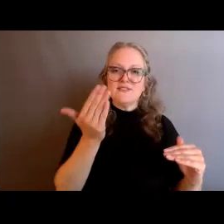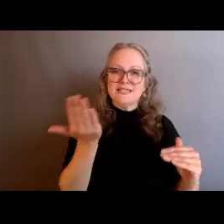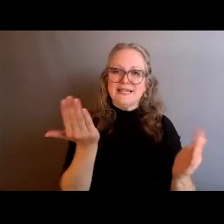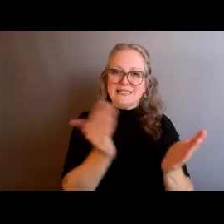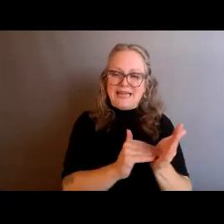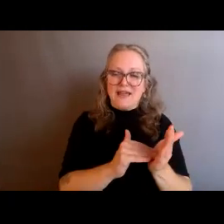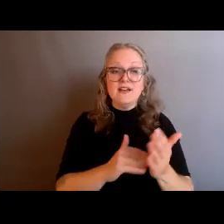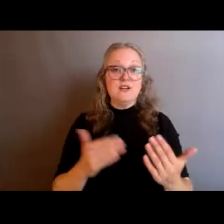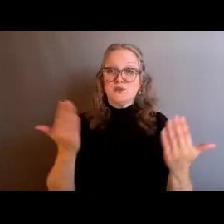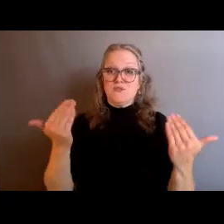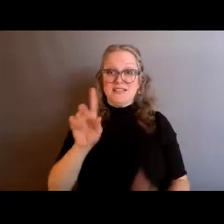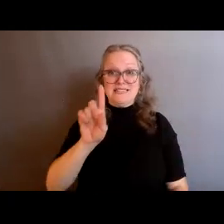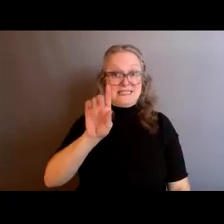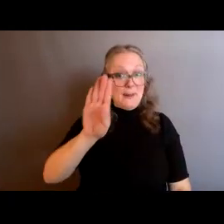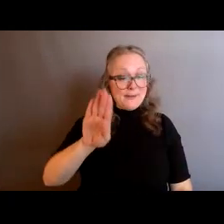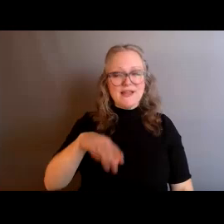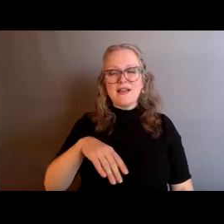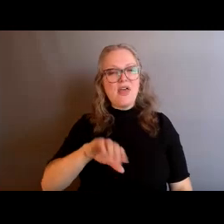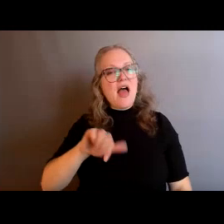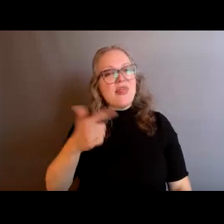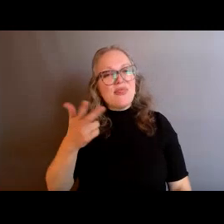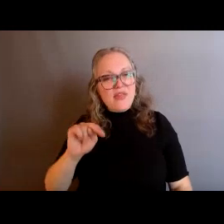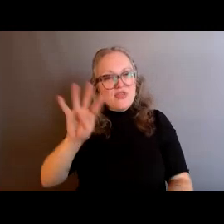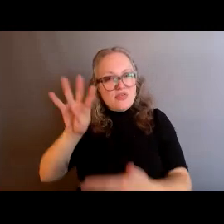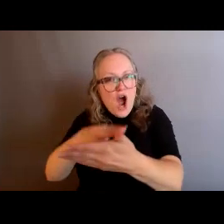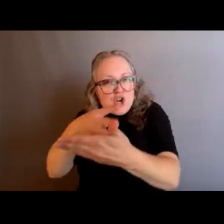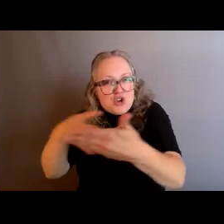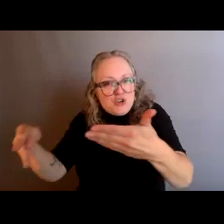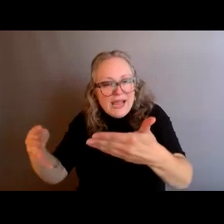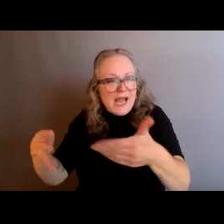on that audio gram. I told you what to go with the blue and red X are in agreement with each other,